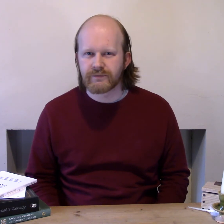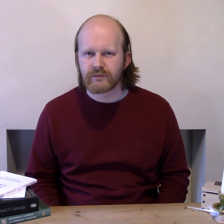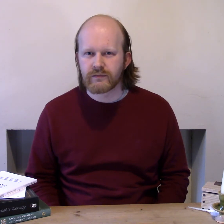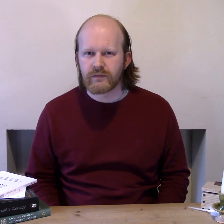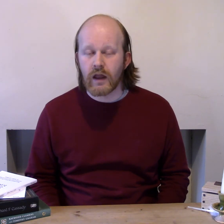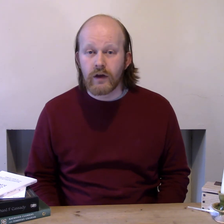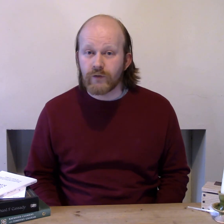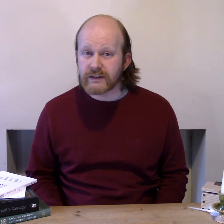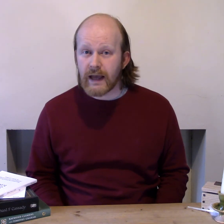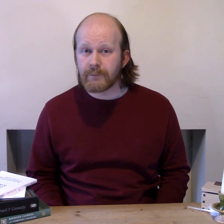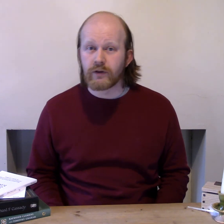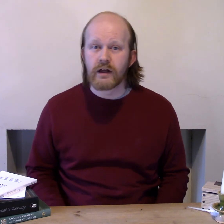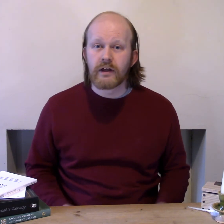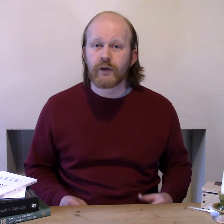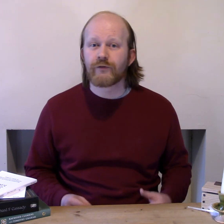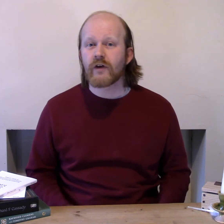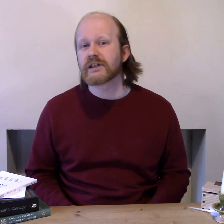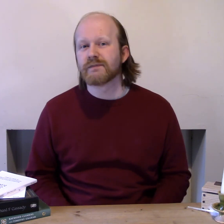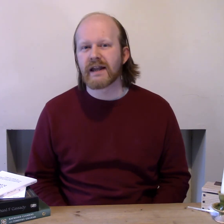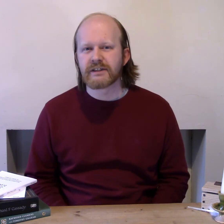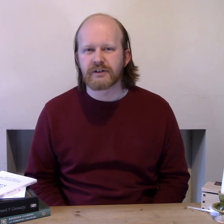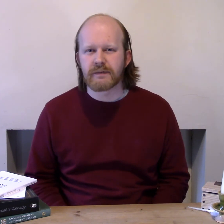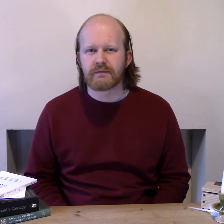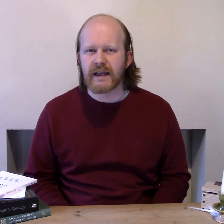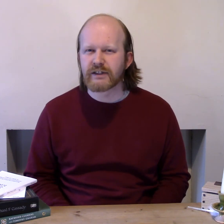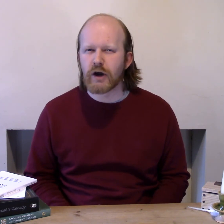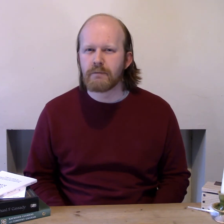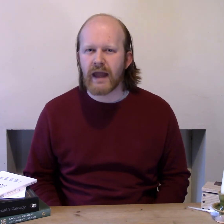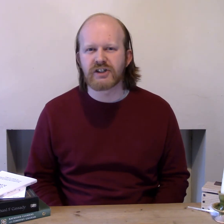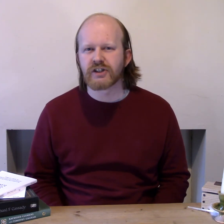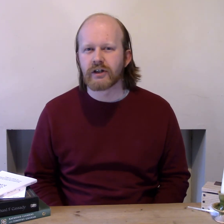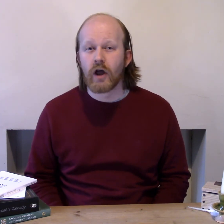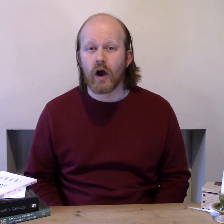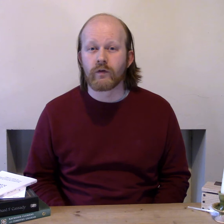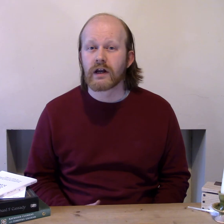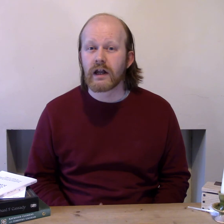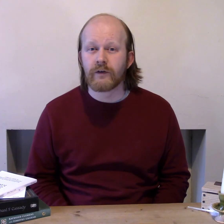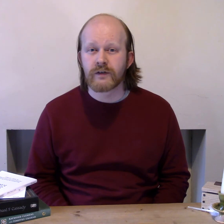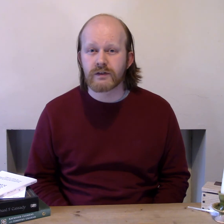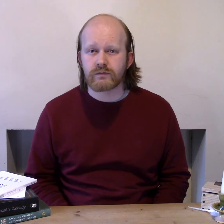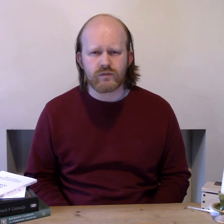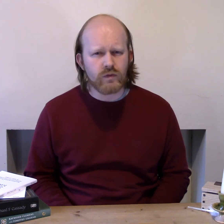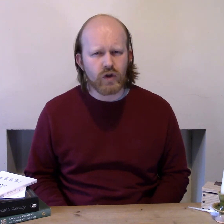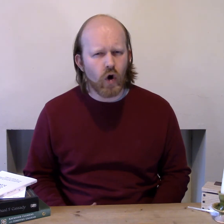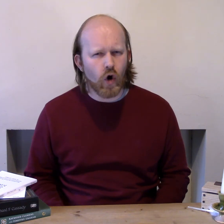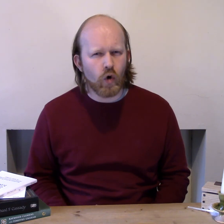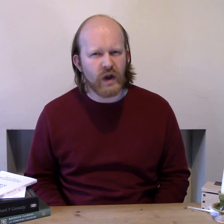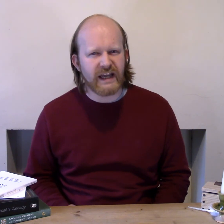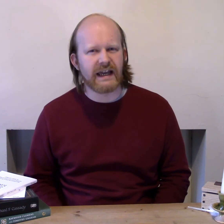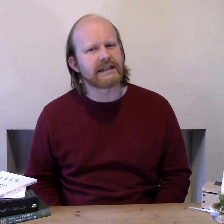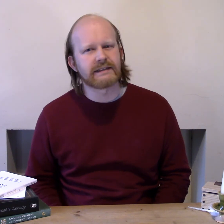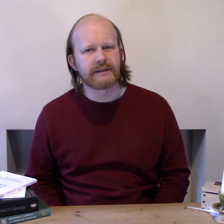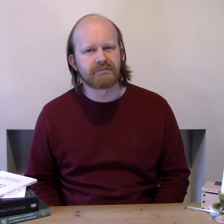For example, the French manuscript makes no mention of Gloves or Wyningas.